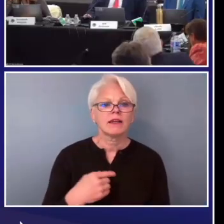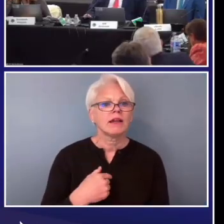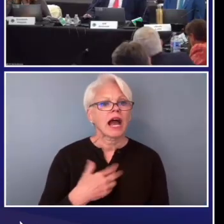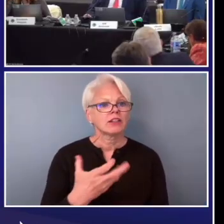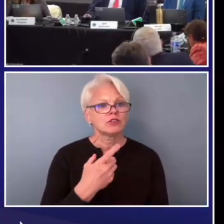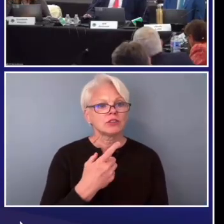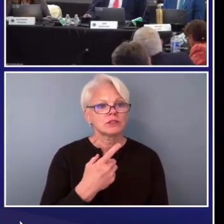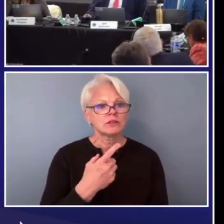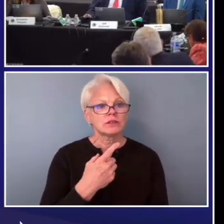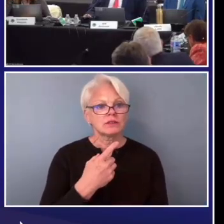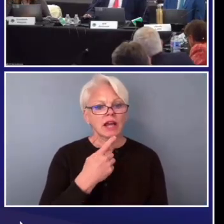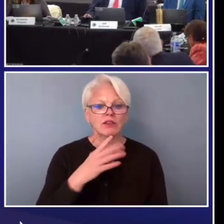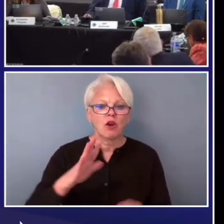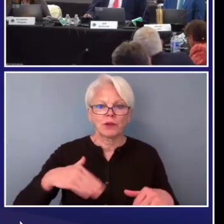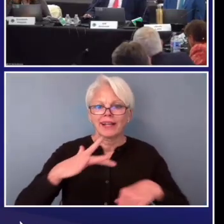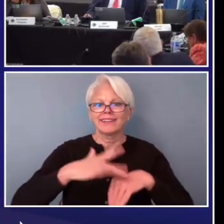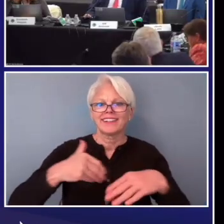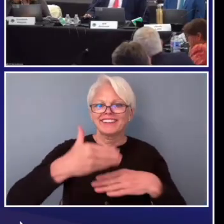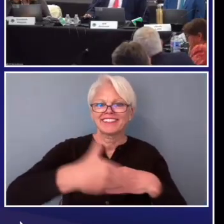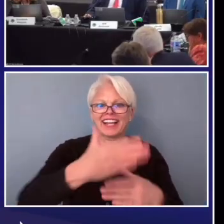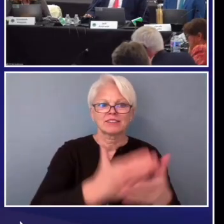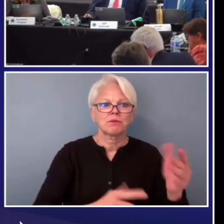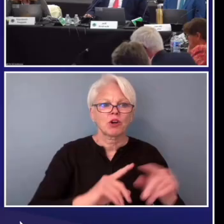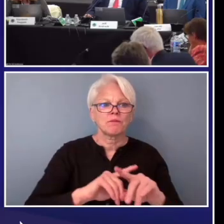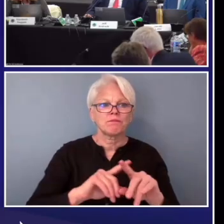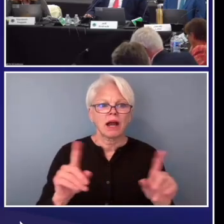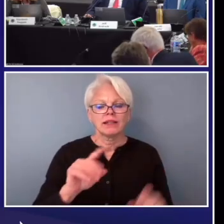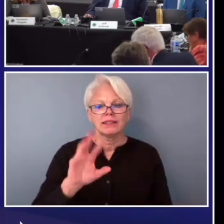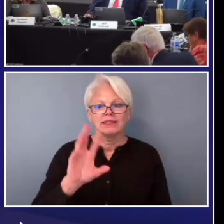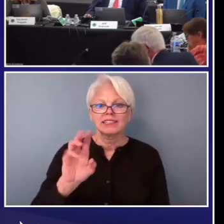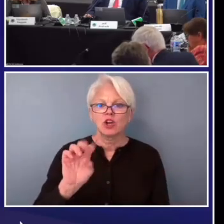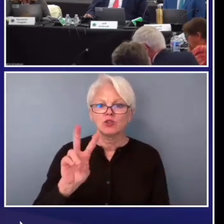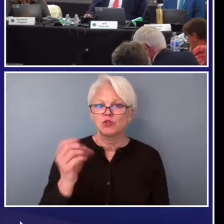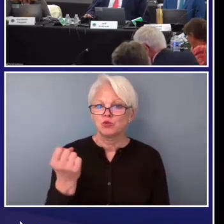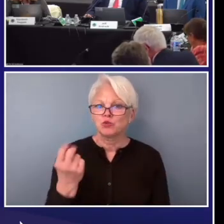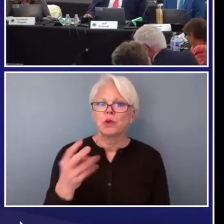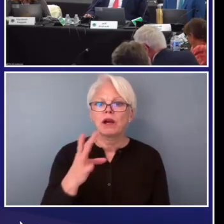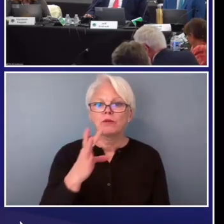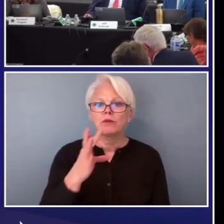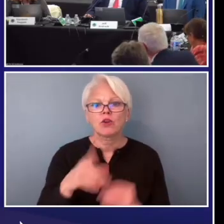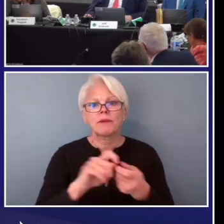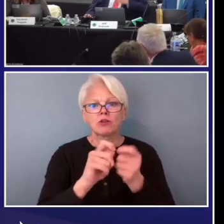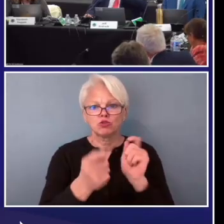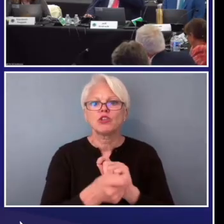The next part, um, but in, um, 60212, we talk about, you know, changes we've made to agencies